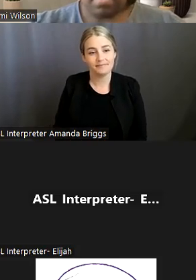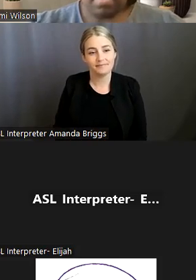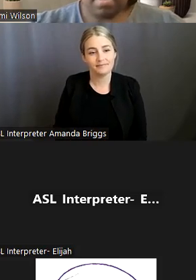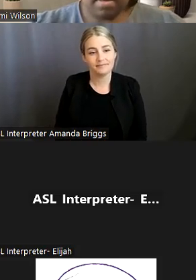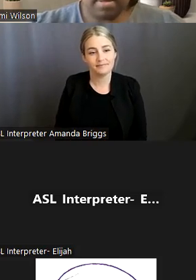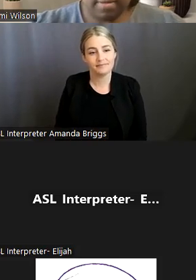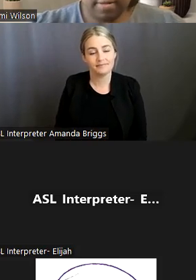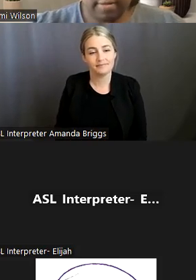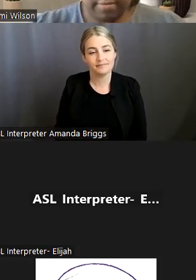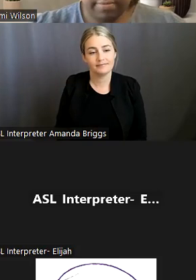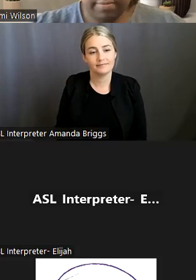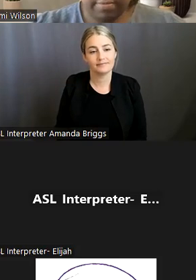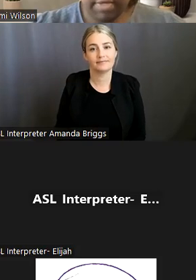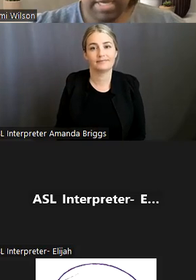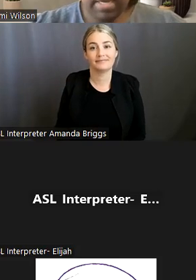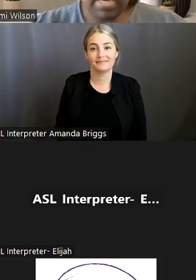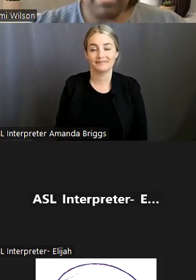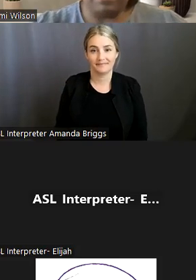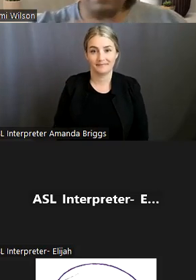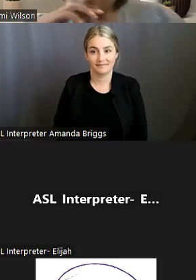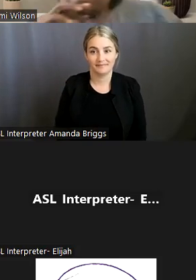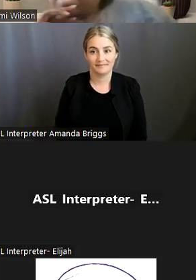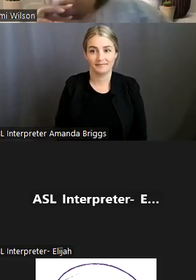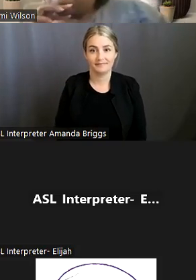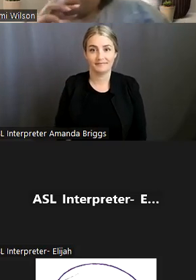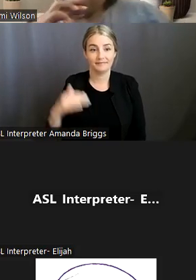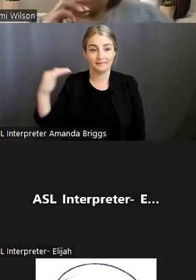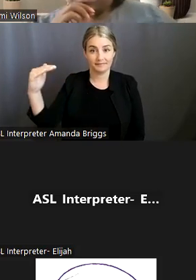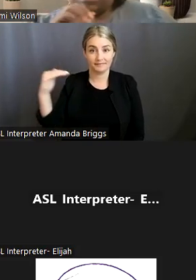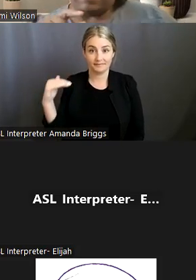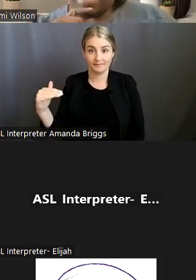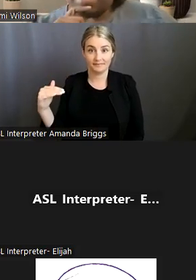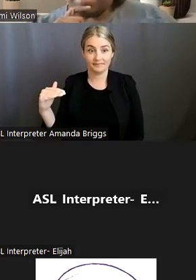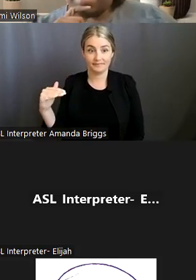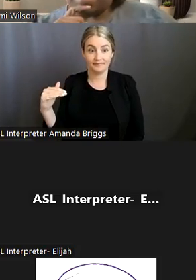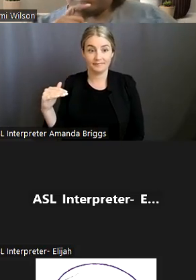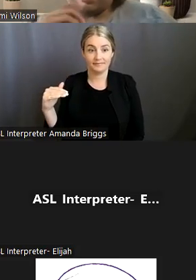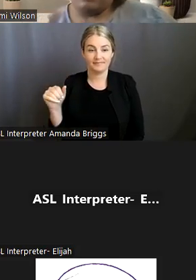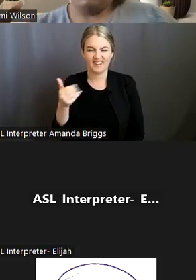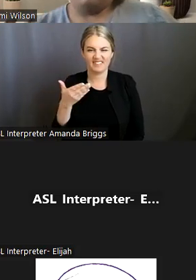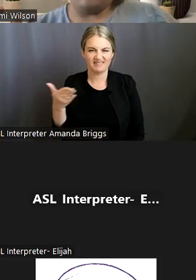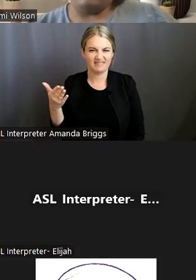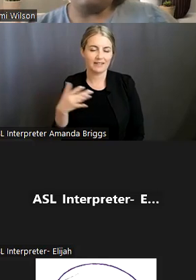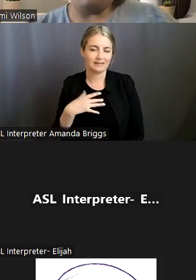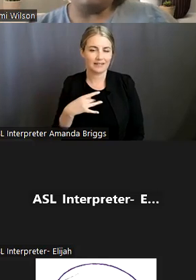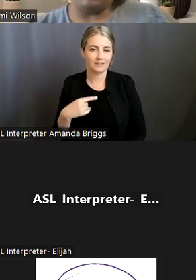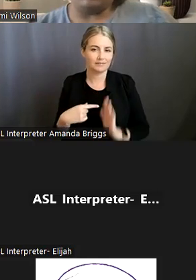And then the other piece that I'd like to highlight is when someone's seeking